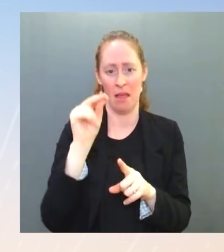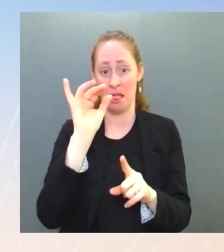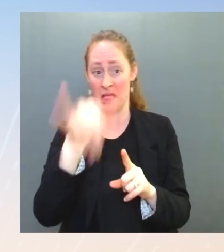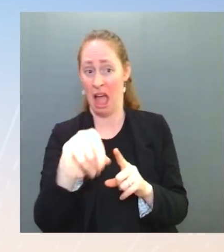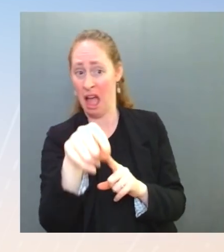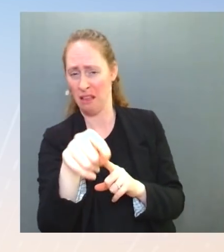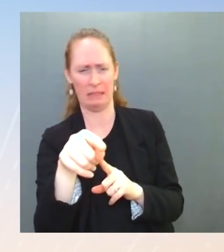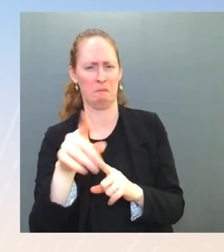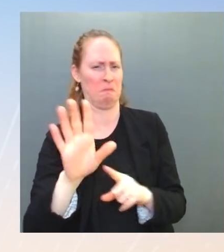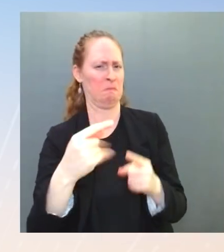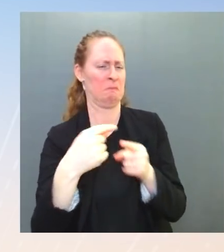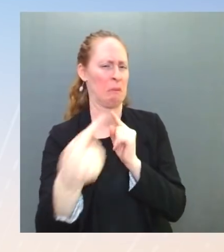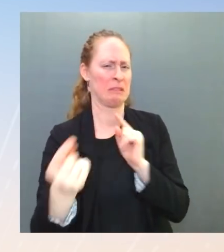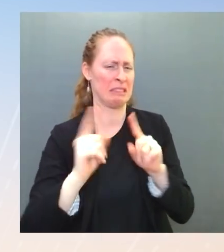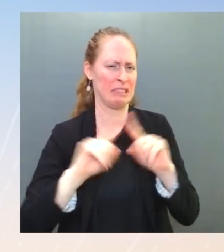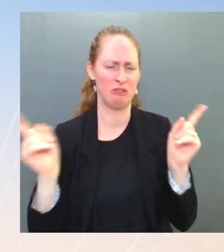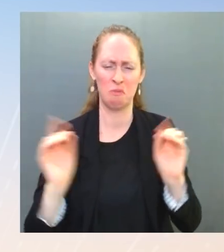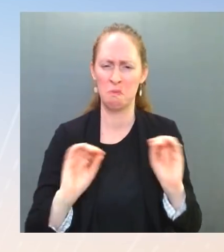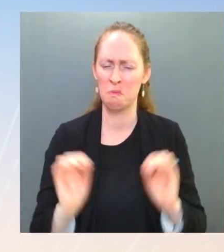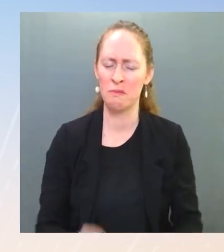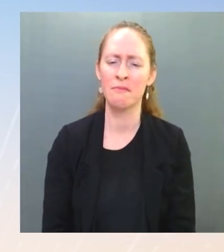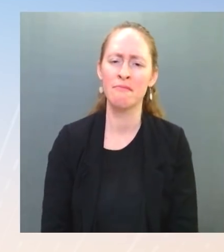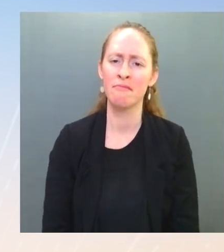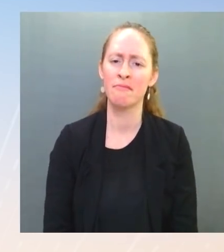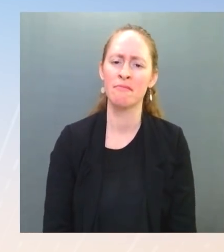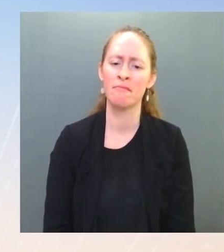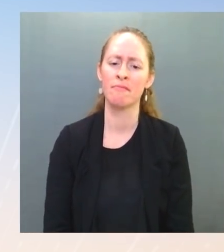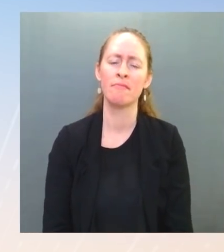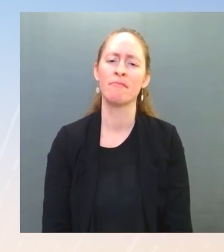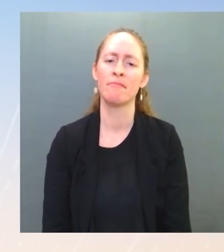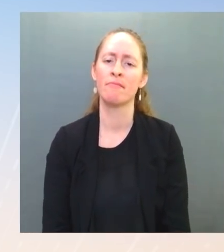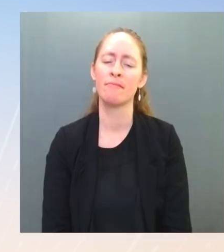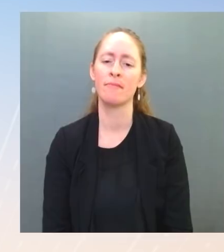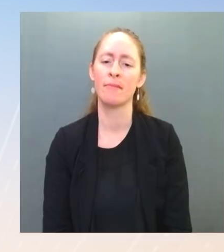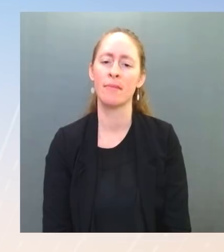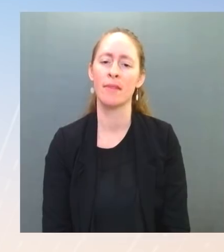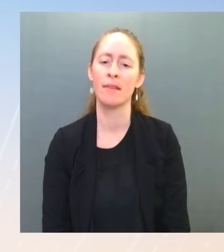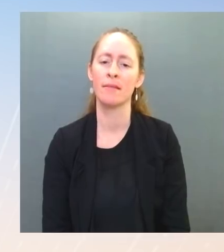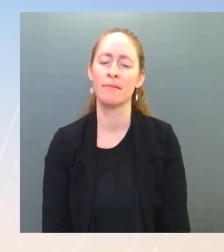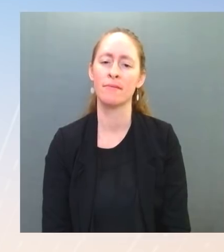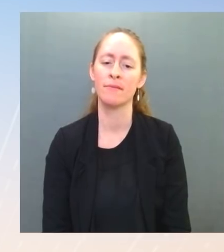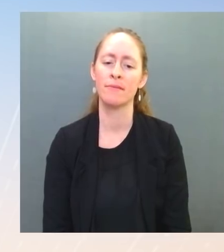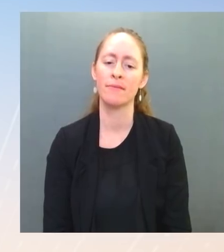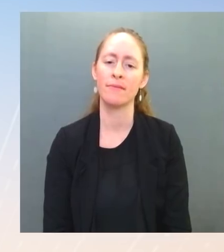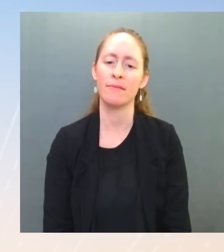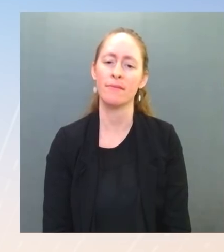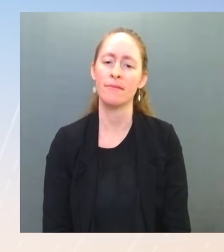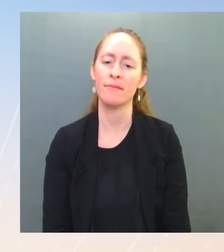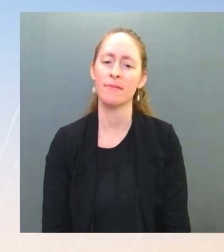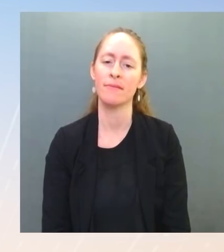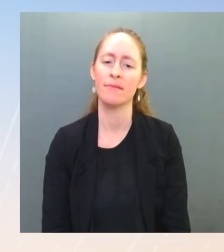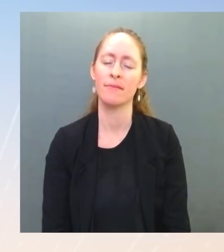Biden's approval rating on crime is it 34 percent, for some of the latest polling. That's at the same time, as you know,